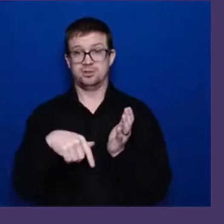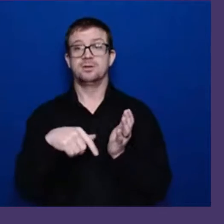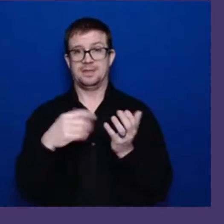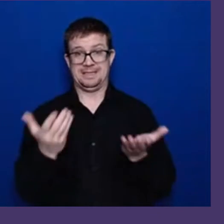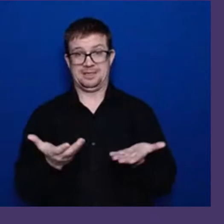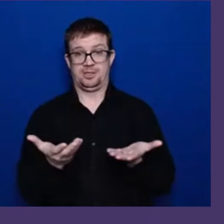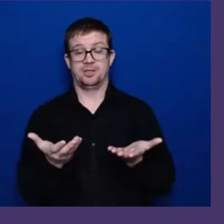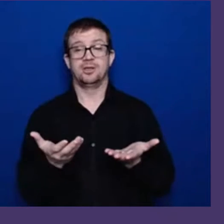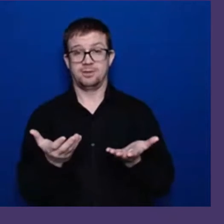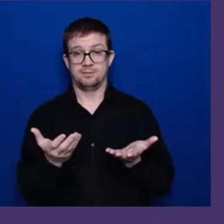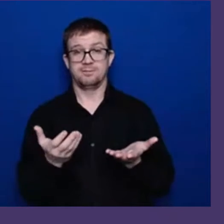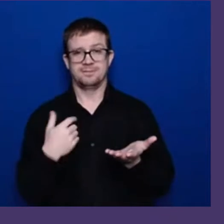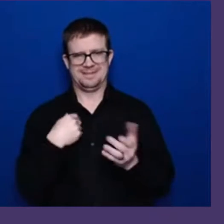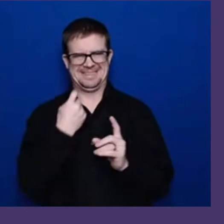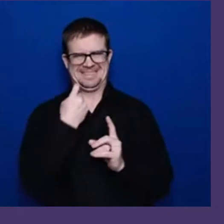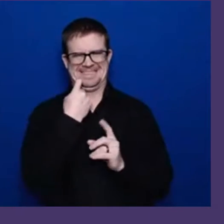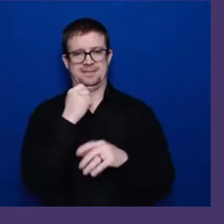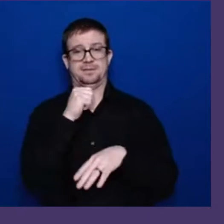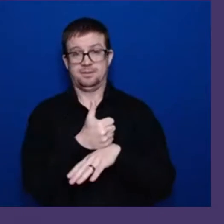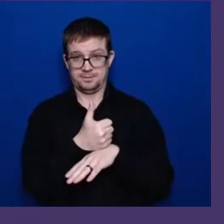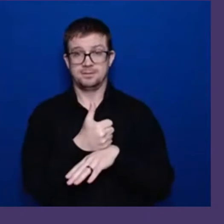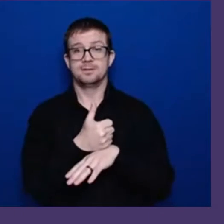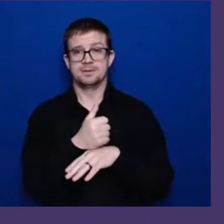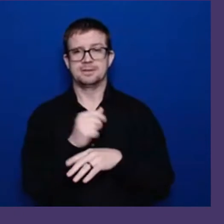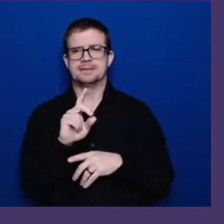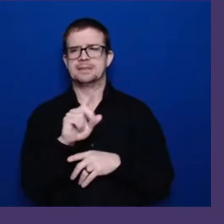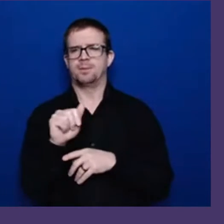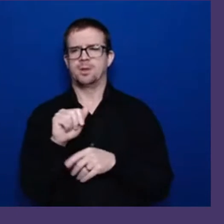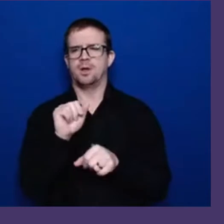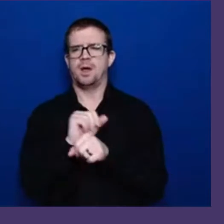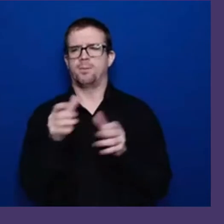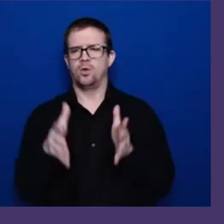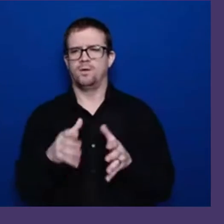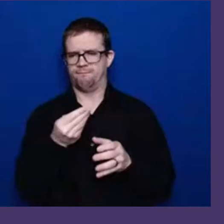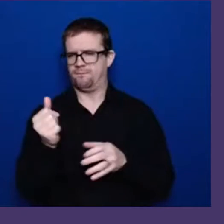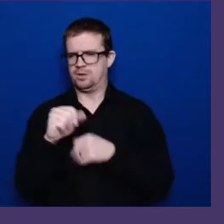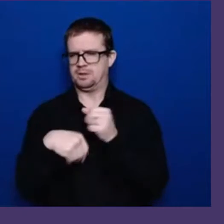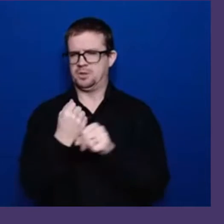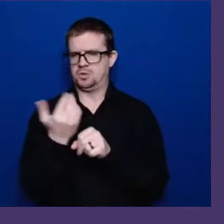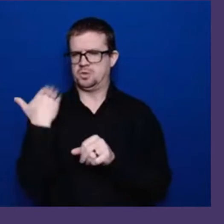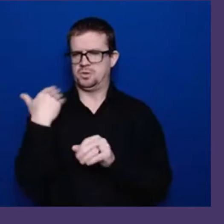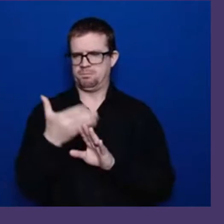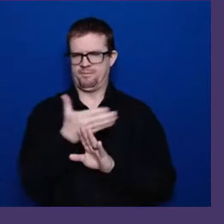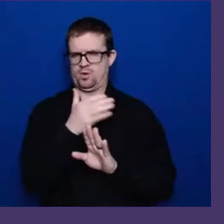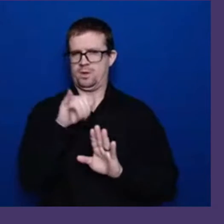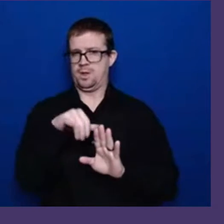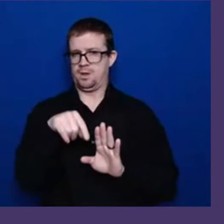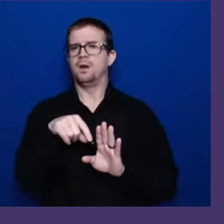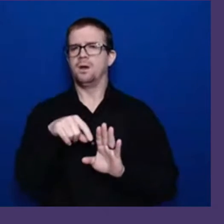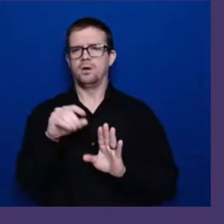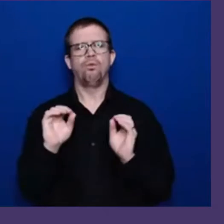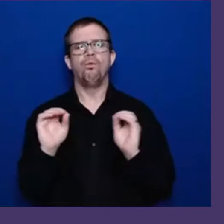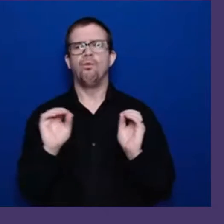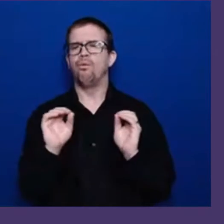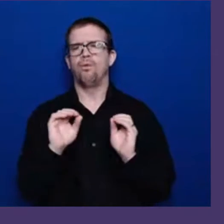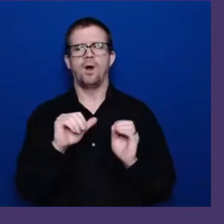the disability employee group a few years before, but none of the different groups had really spent any time with one another.